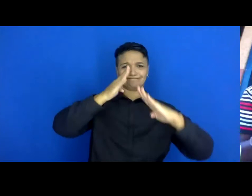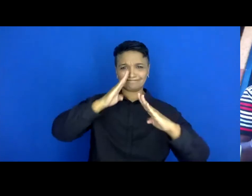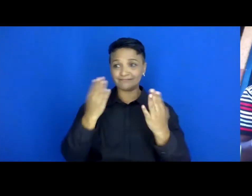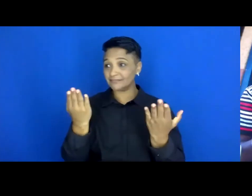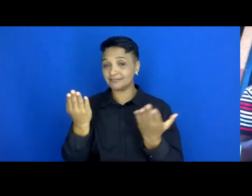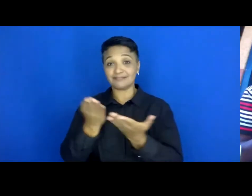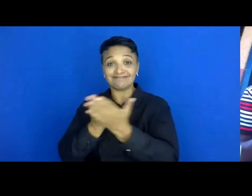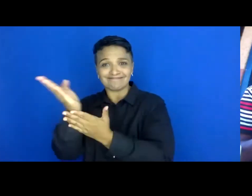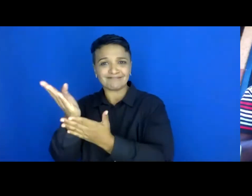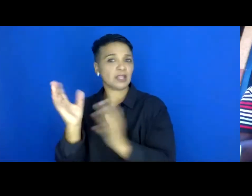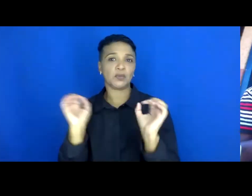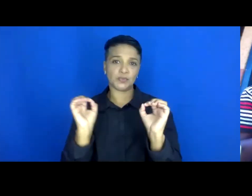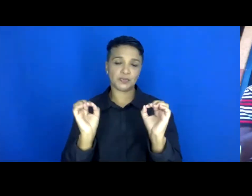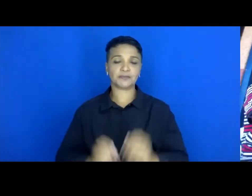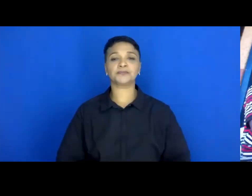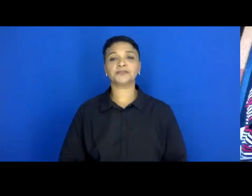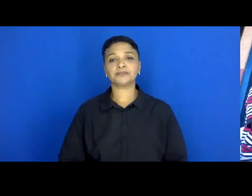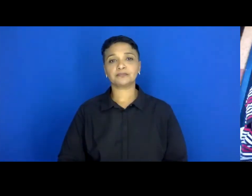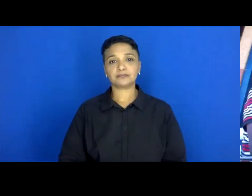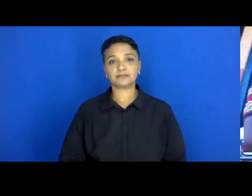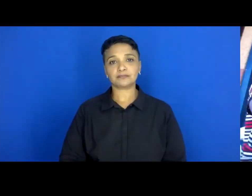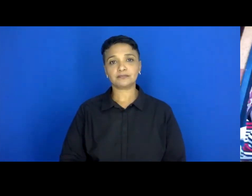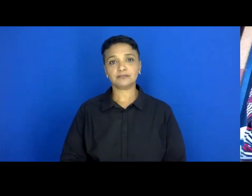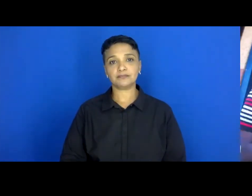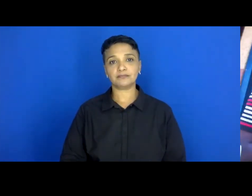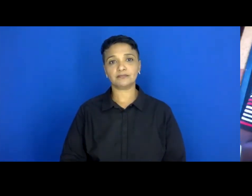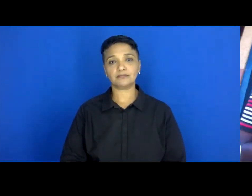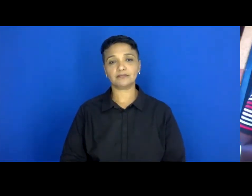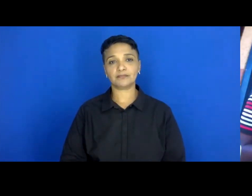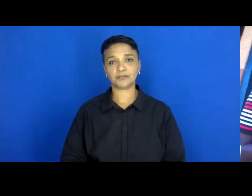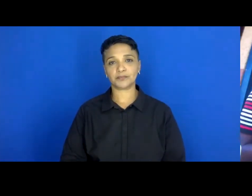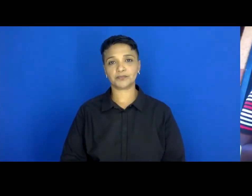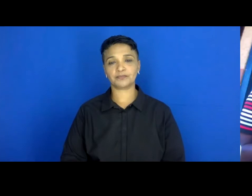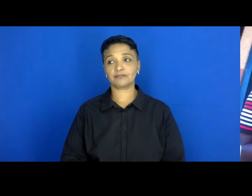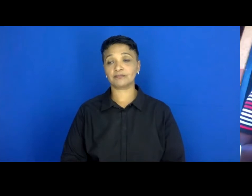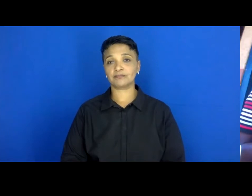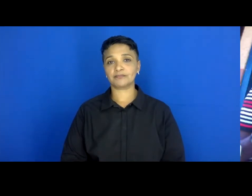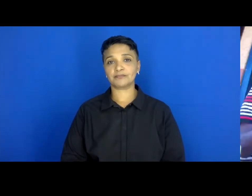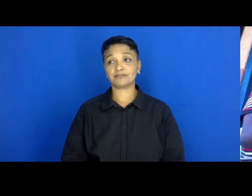so now we have not been having enough access to information on kvd-19